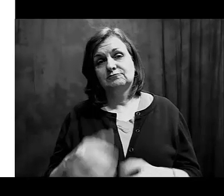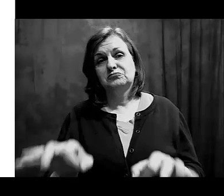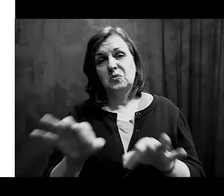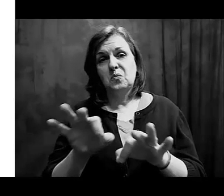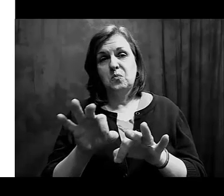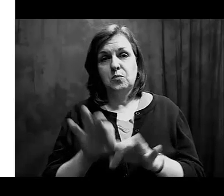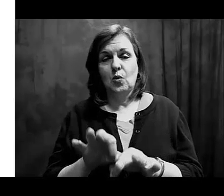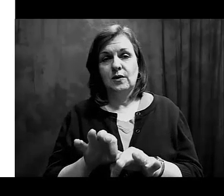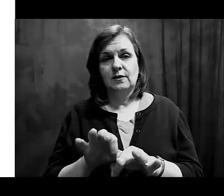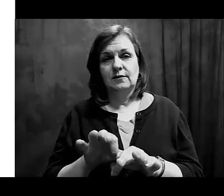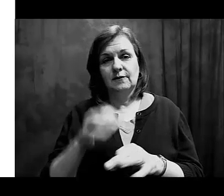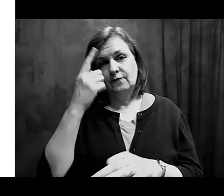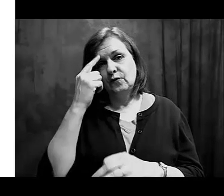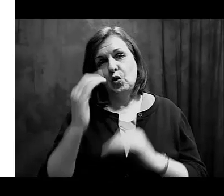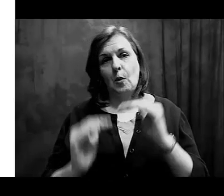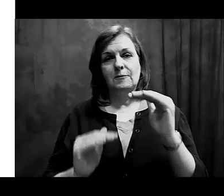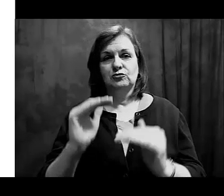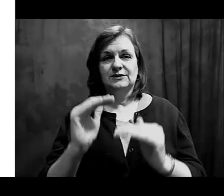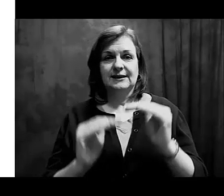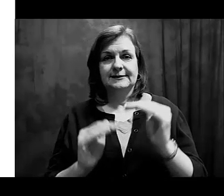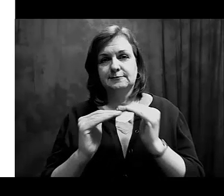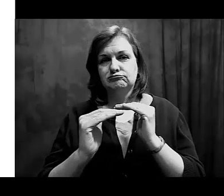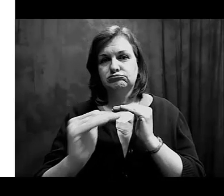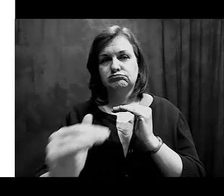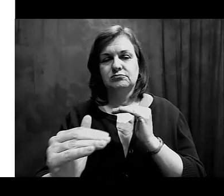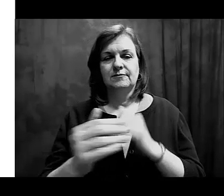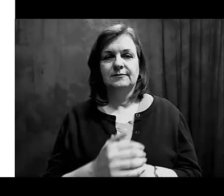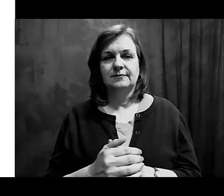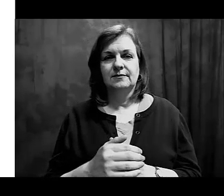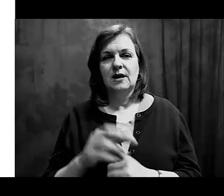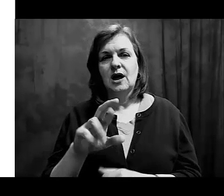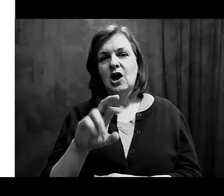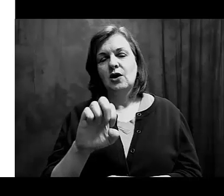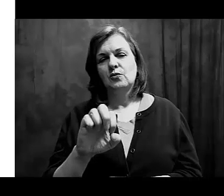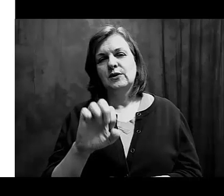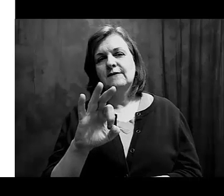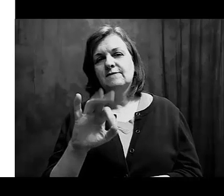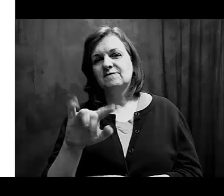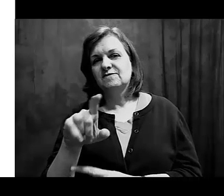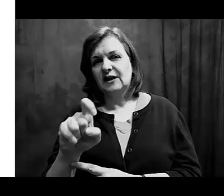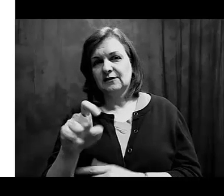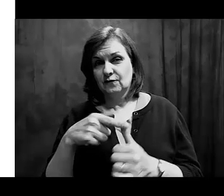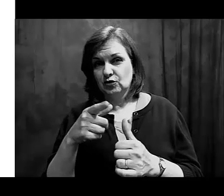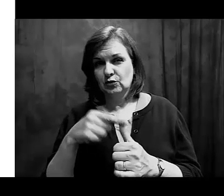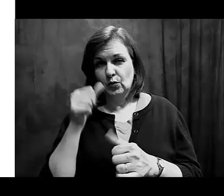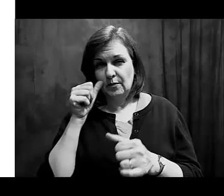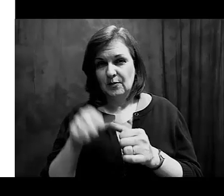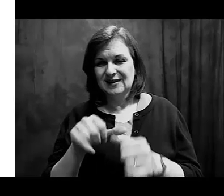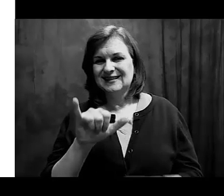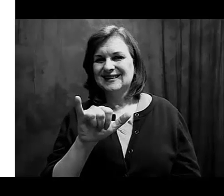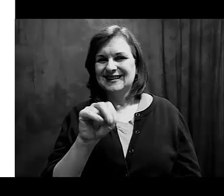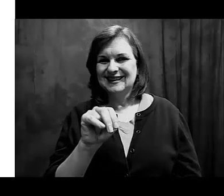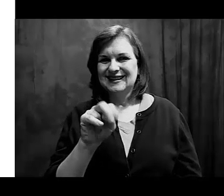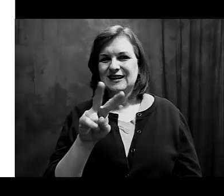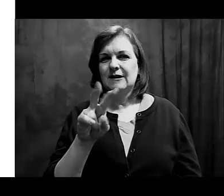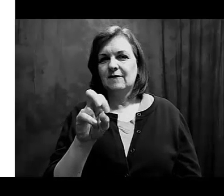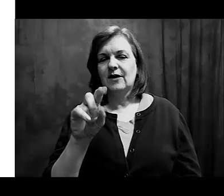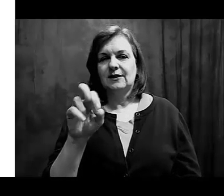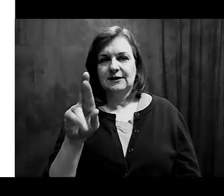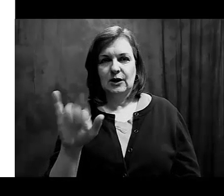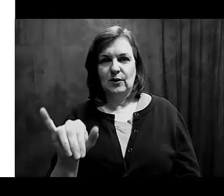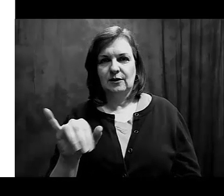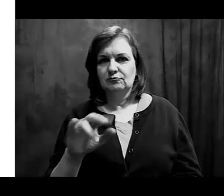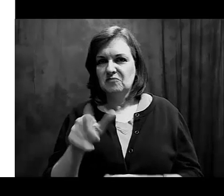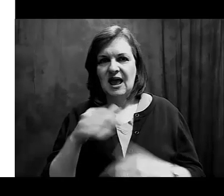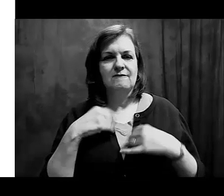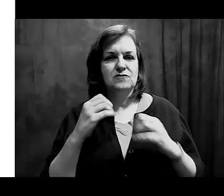for maintaining homeostasis -- reflex first and foremost is involuntary